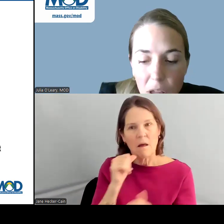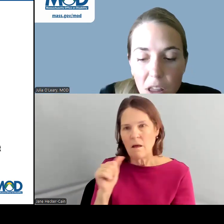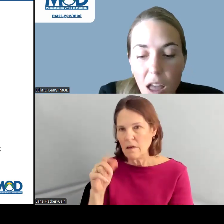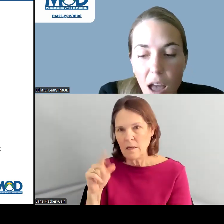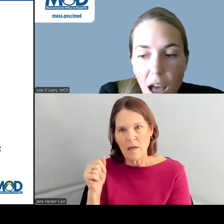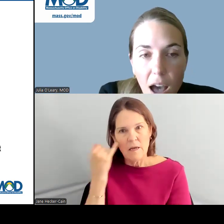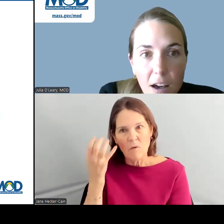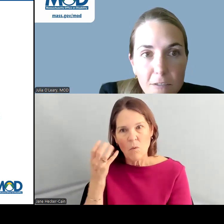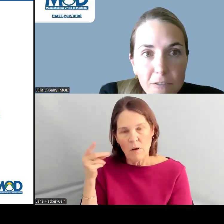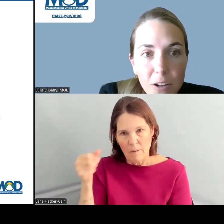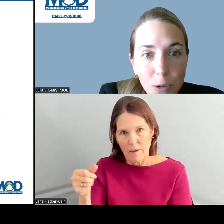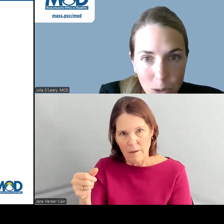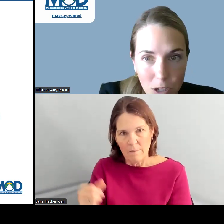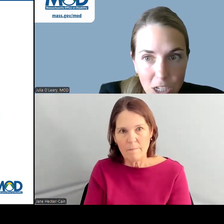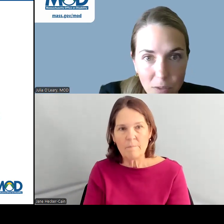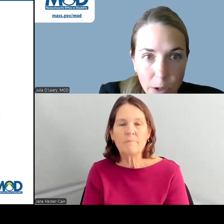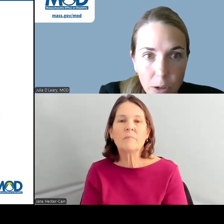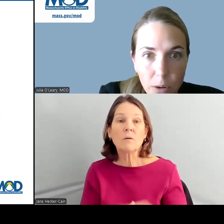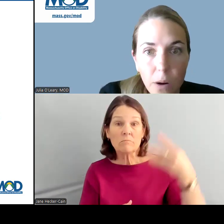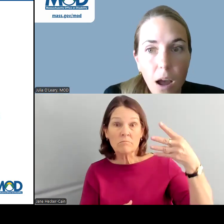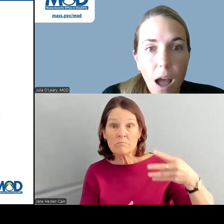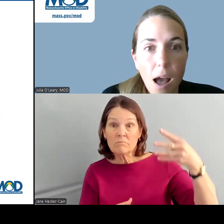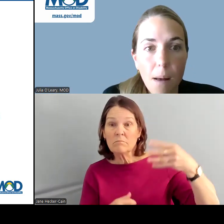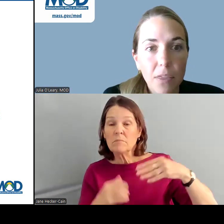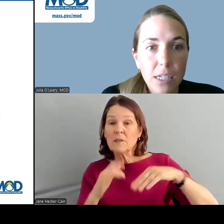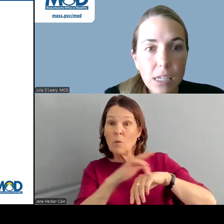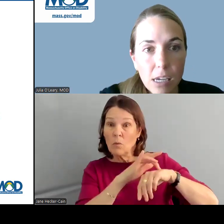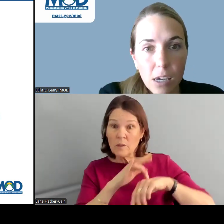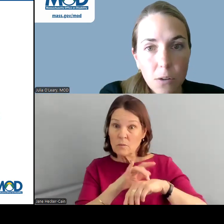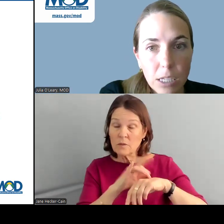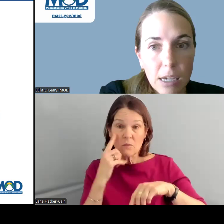So, I have a couple of resources for you.